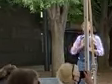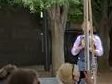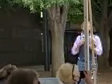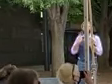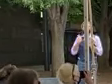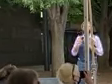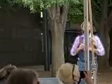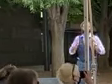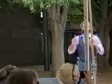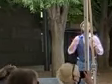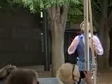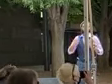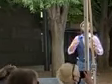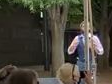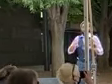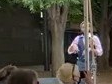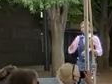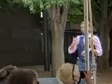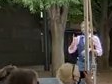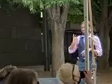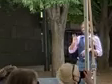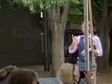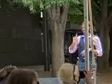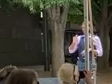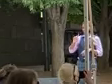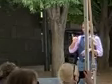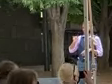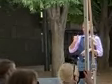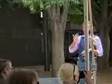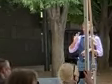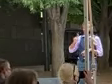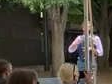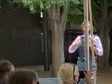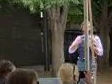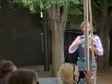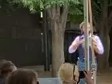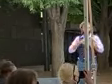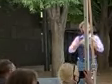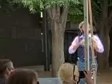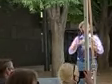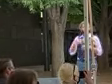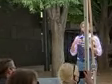Our laws should reflect that. They should safeguard every American's constitutionally enshrined rights